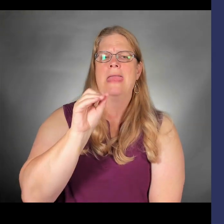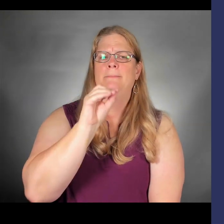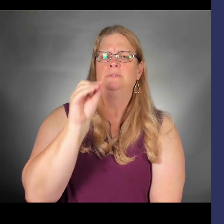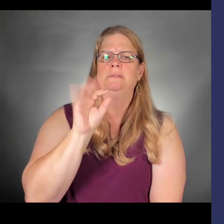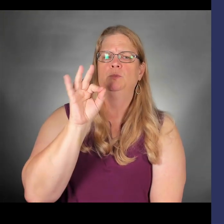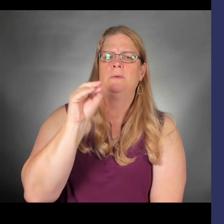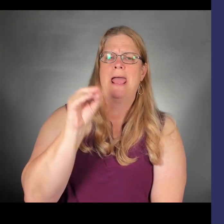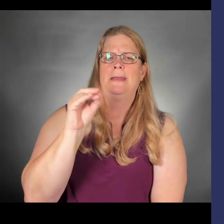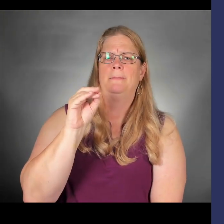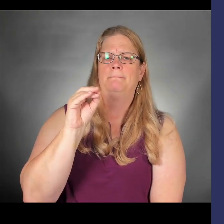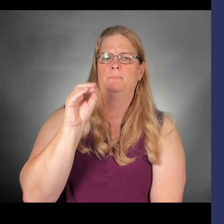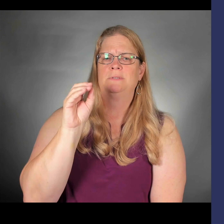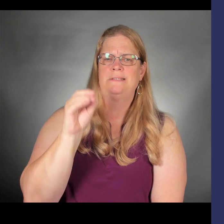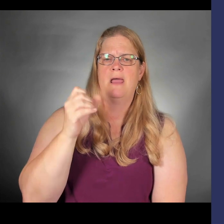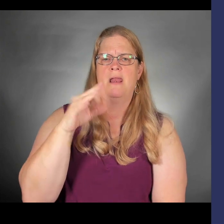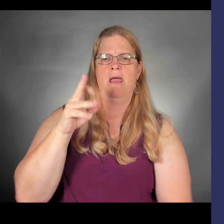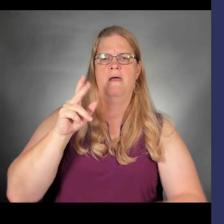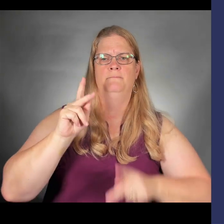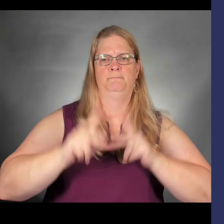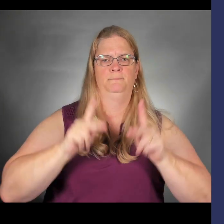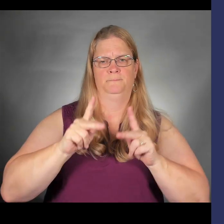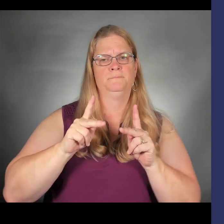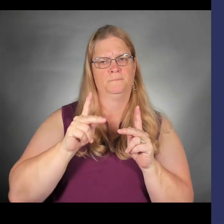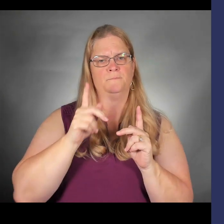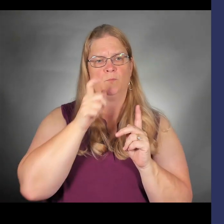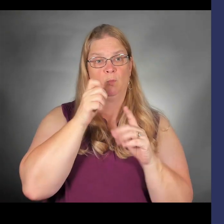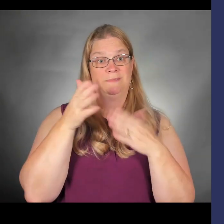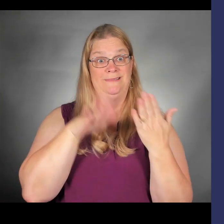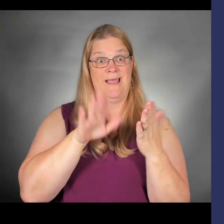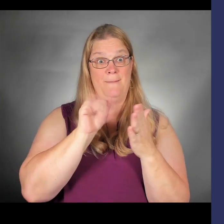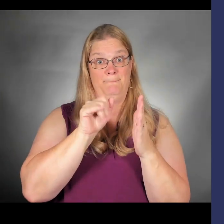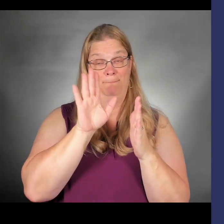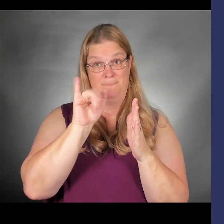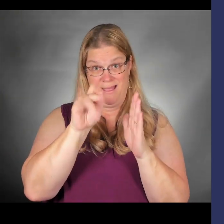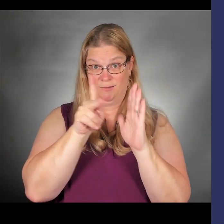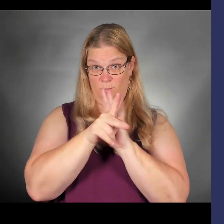About 80 to 90 percent of people who have died by suicide